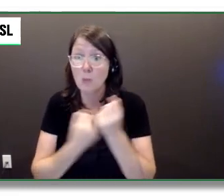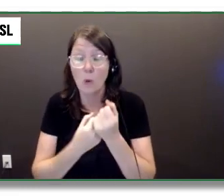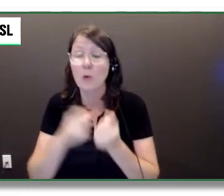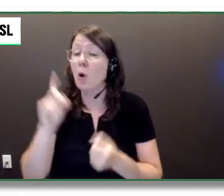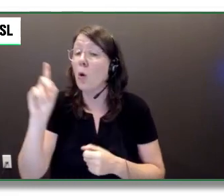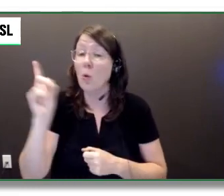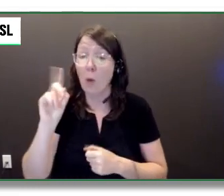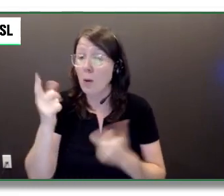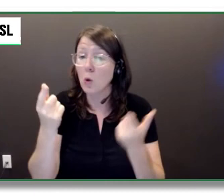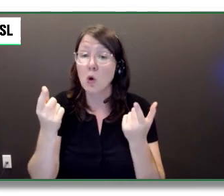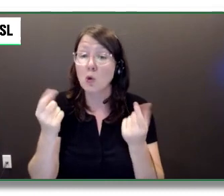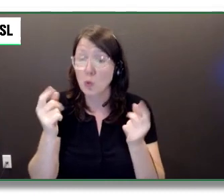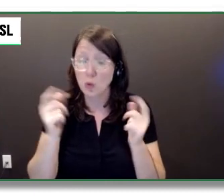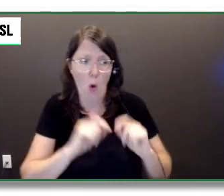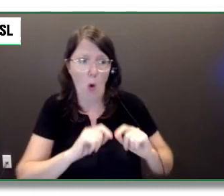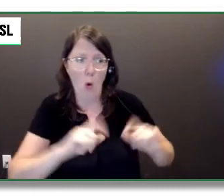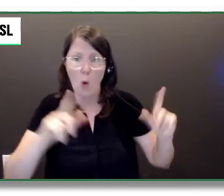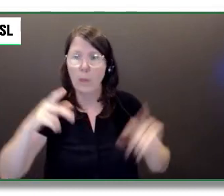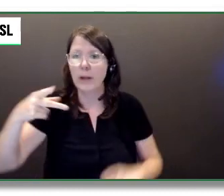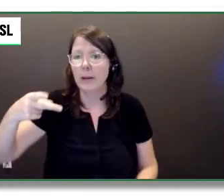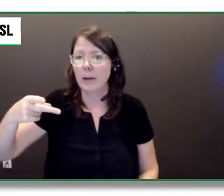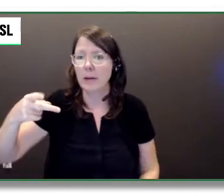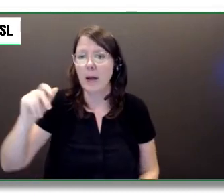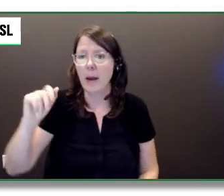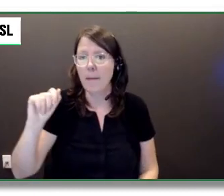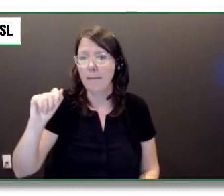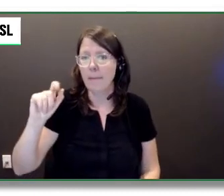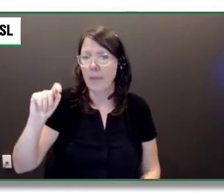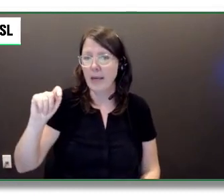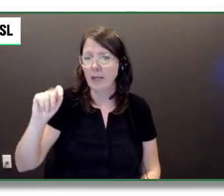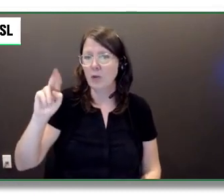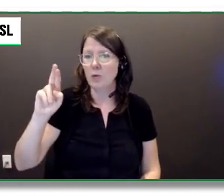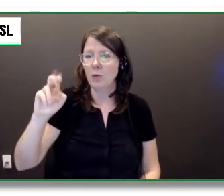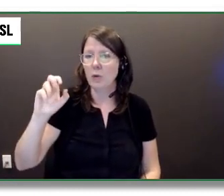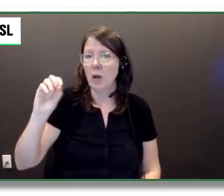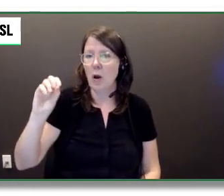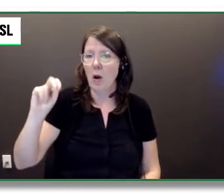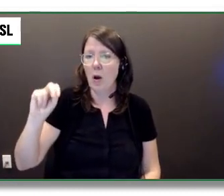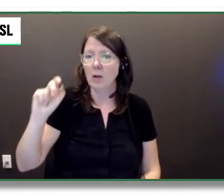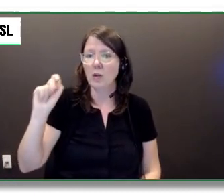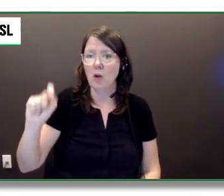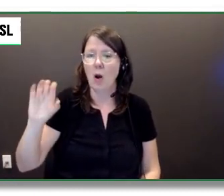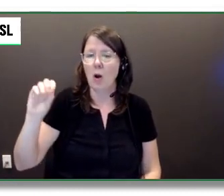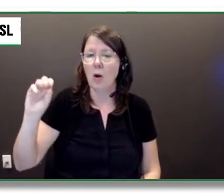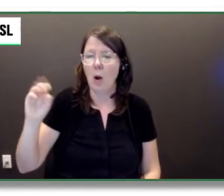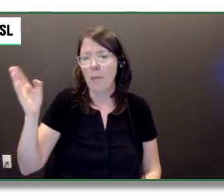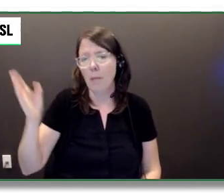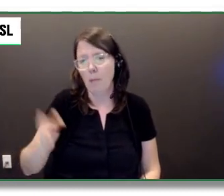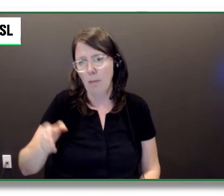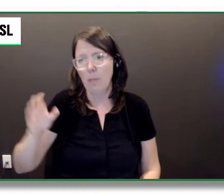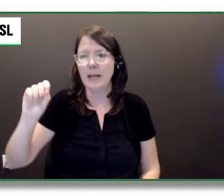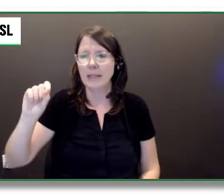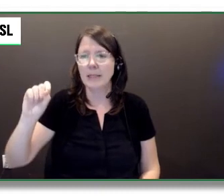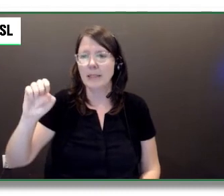seasonal body. I also take a donations on Paypal. My page is paypal.me/